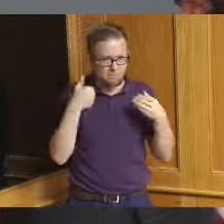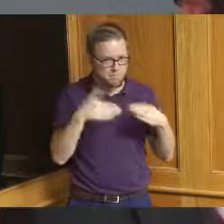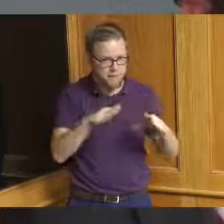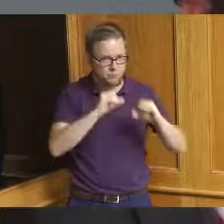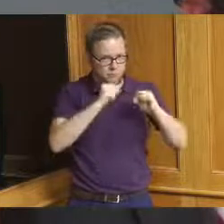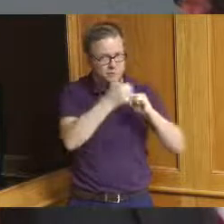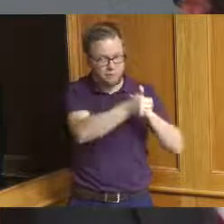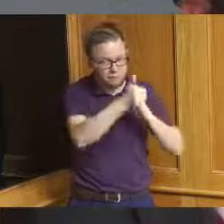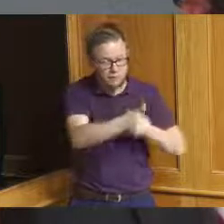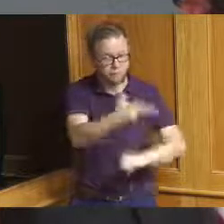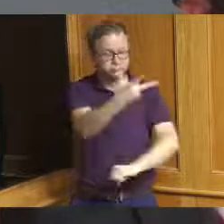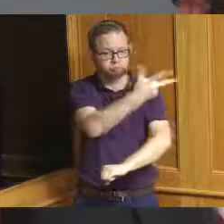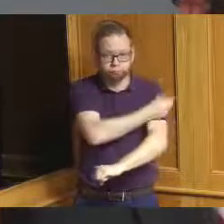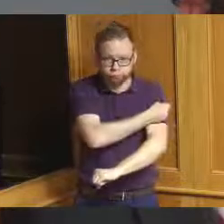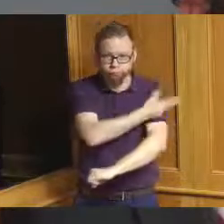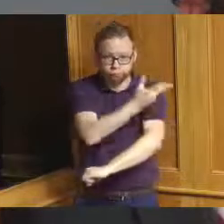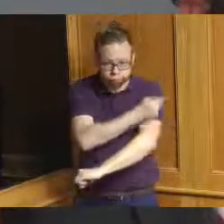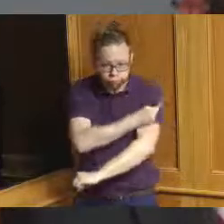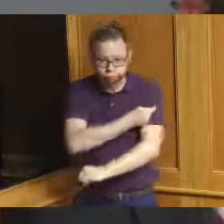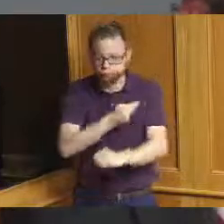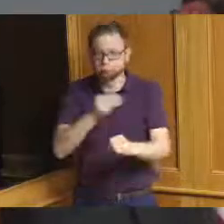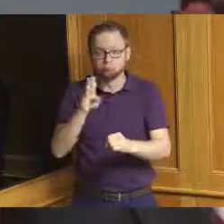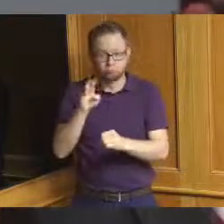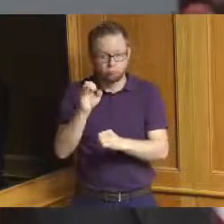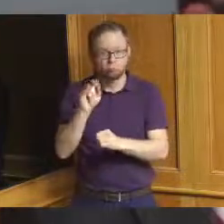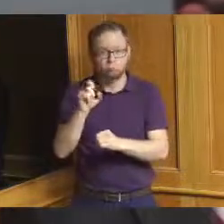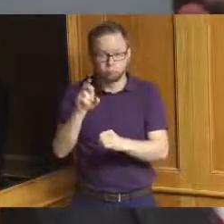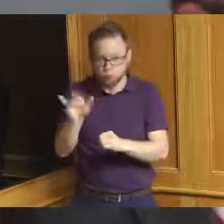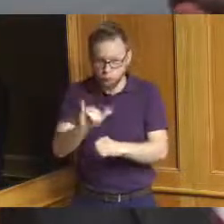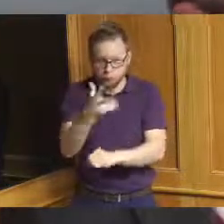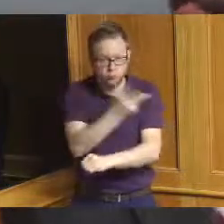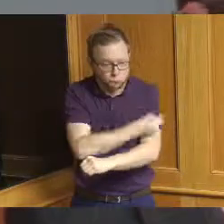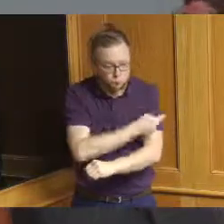vaccinated and to wear a mask to protect yourself and others so i just want to reiterate that